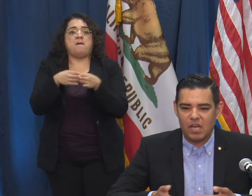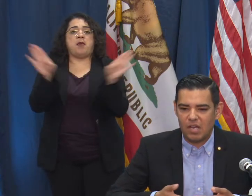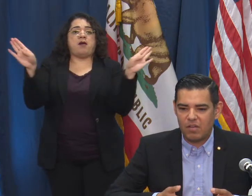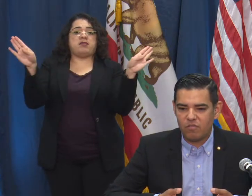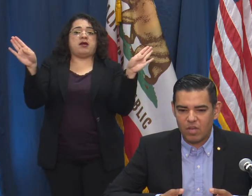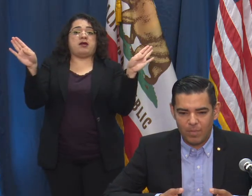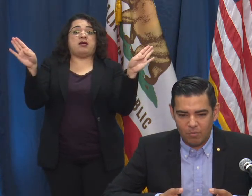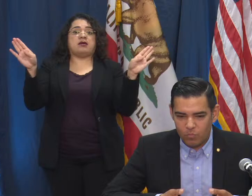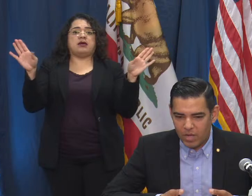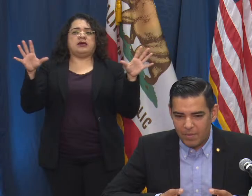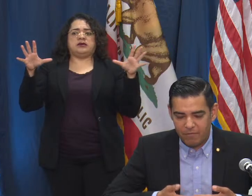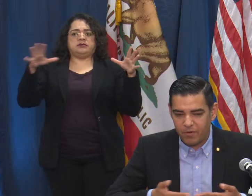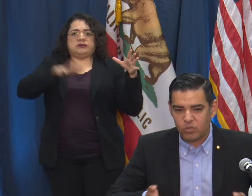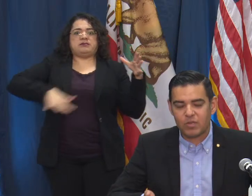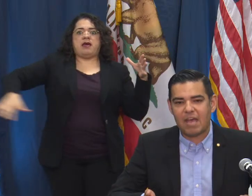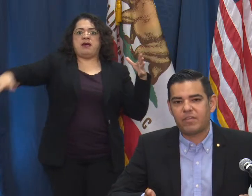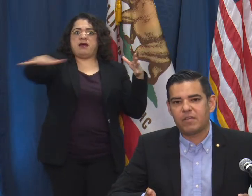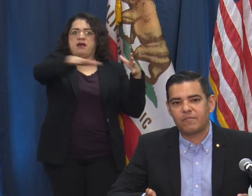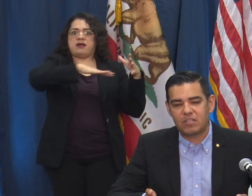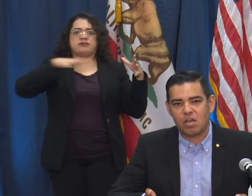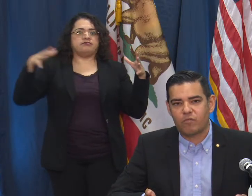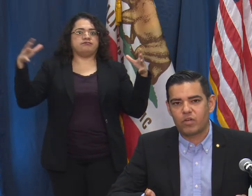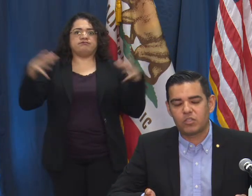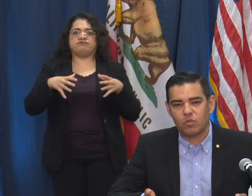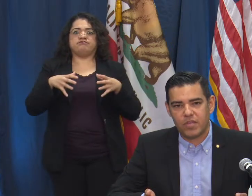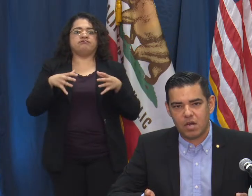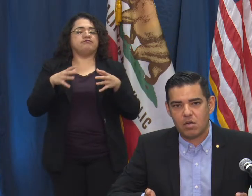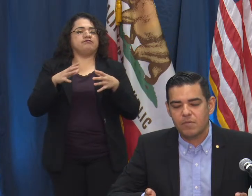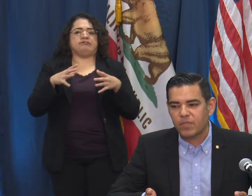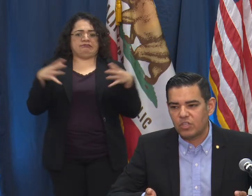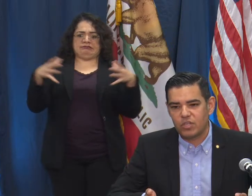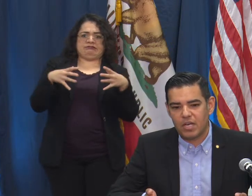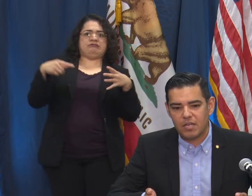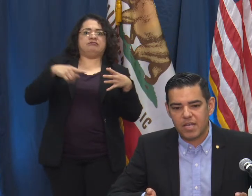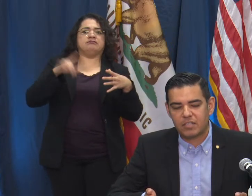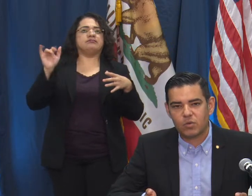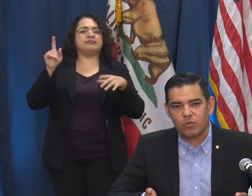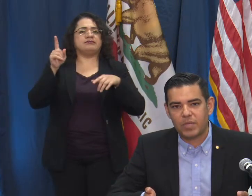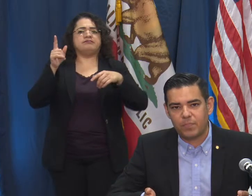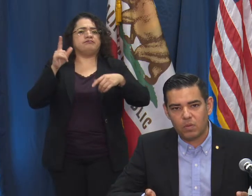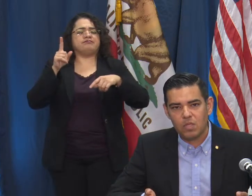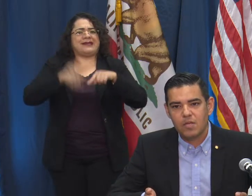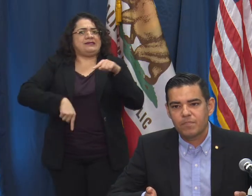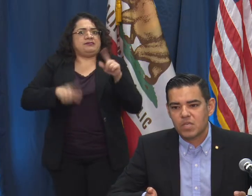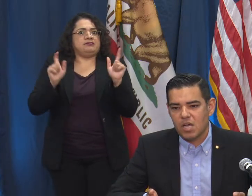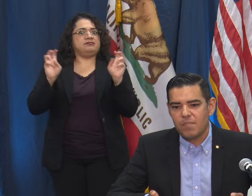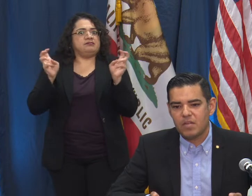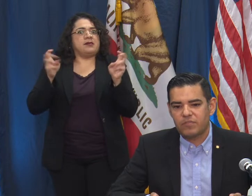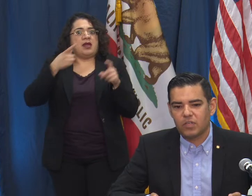about about folks having face coverings when they're next to other people, and